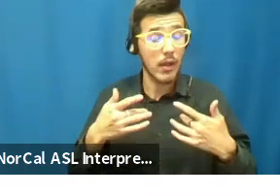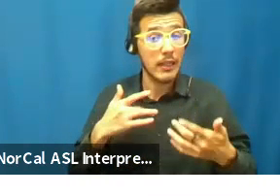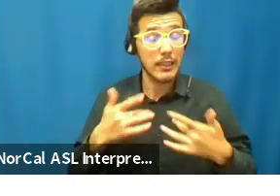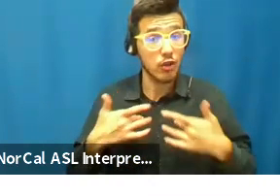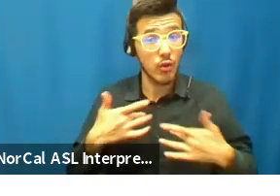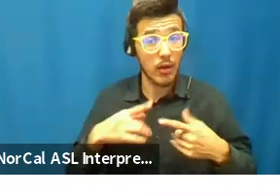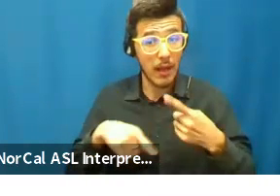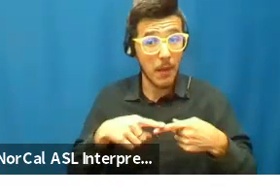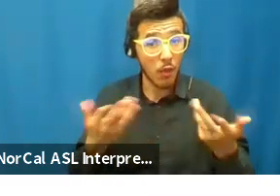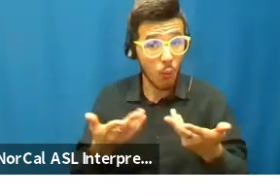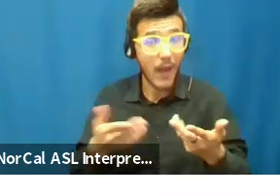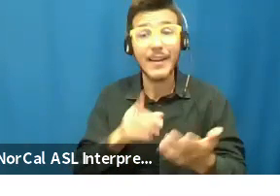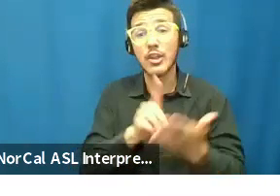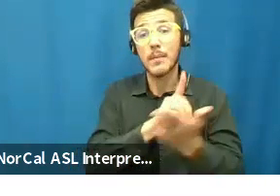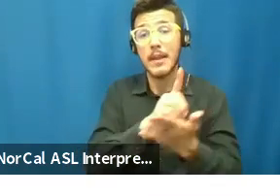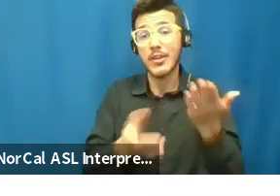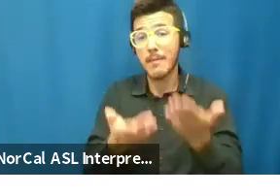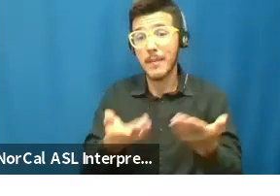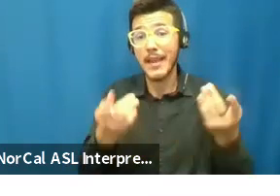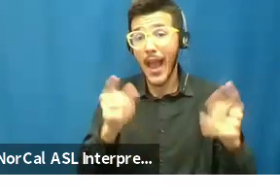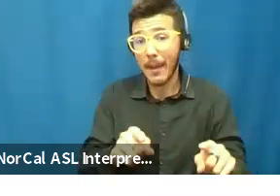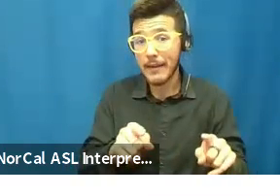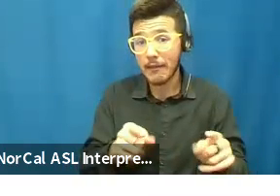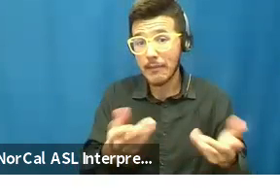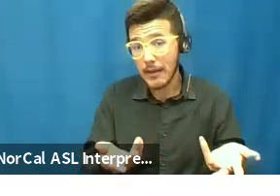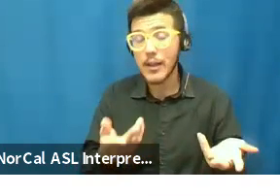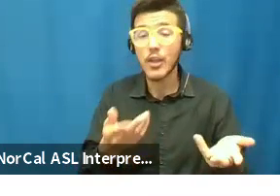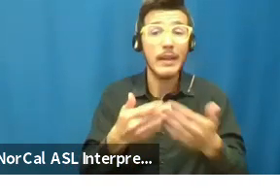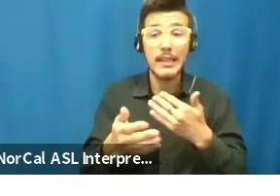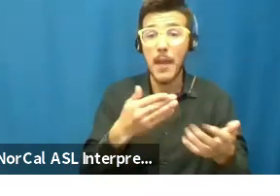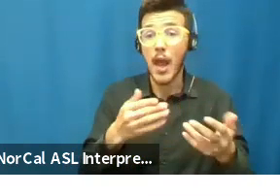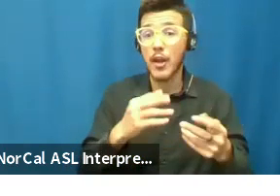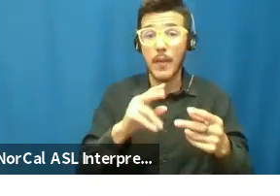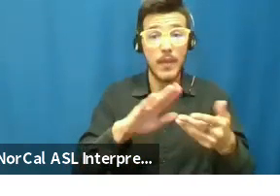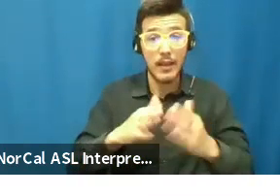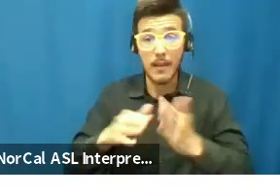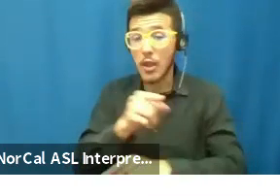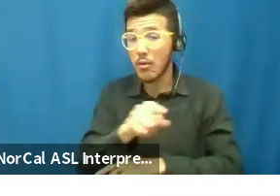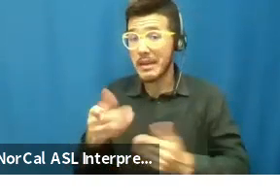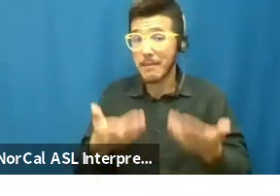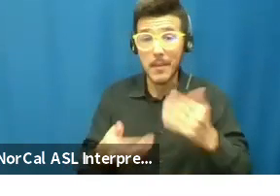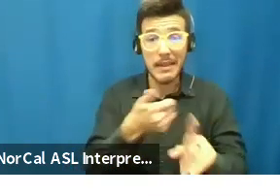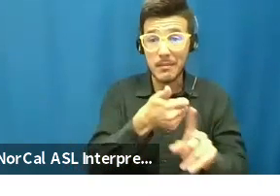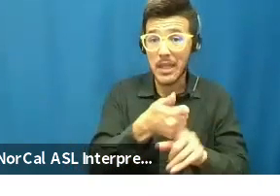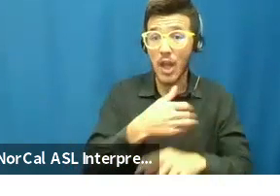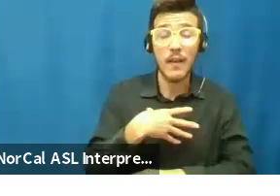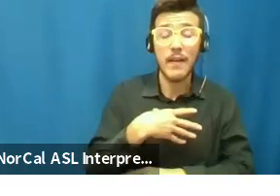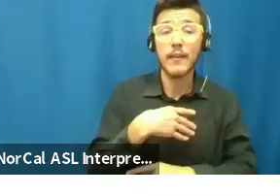knows about their demographic, whether it's their gender identity, or race and ethnicity